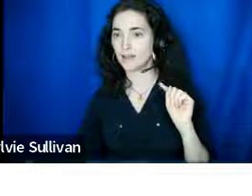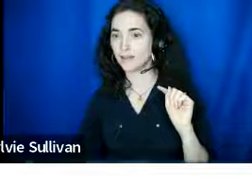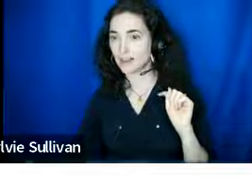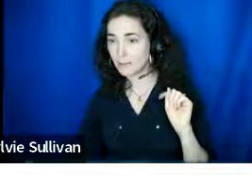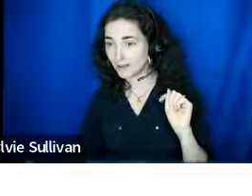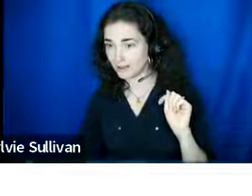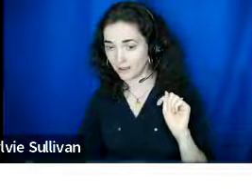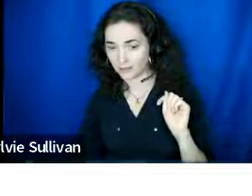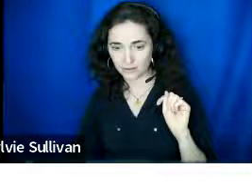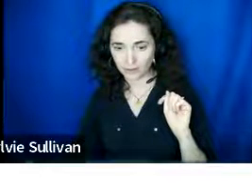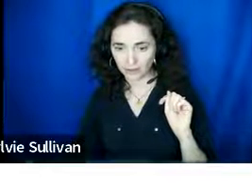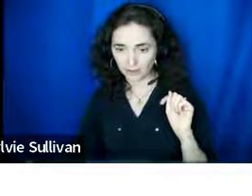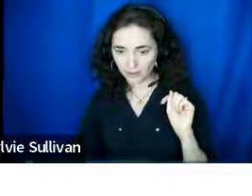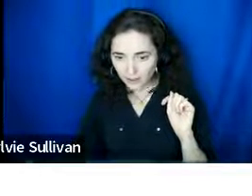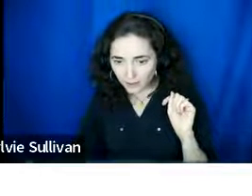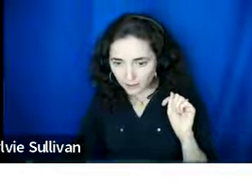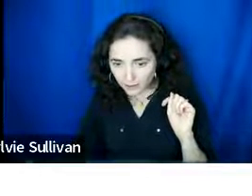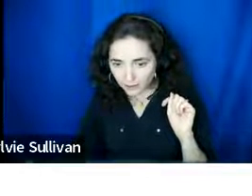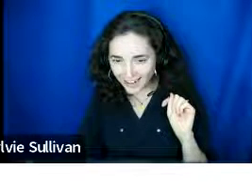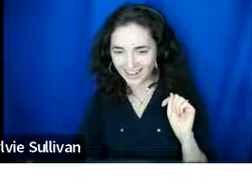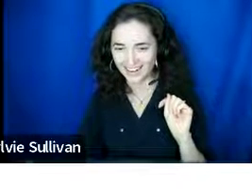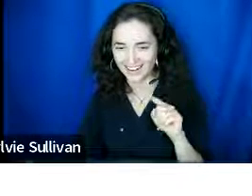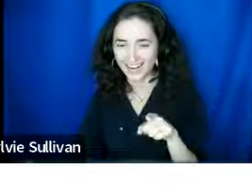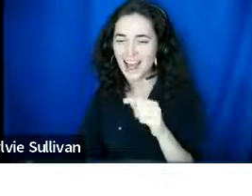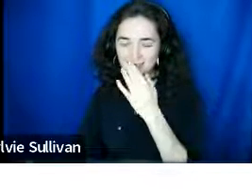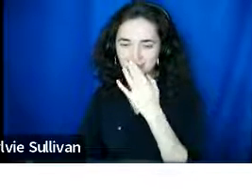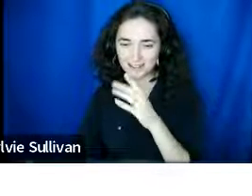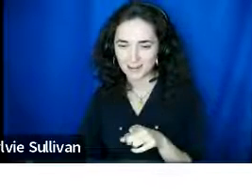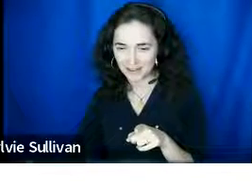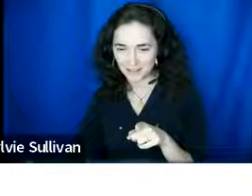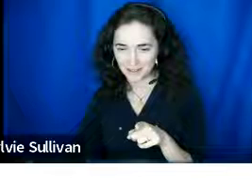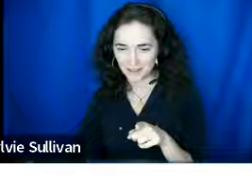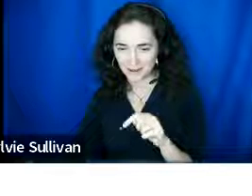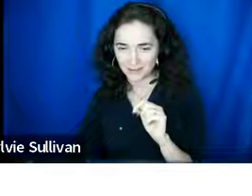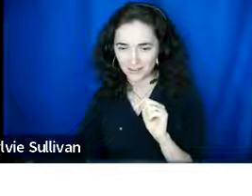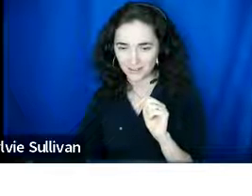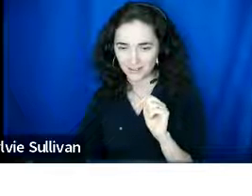If that makes sense, can I get a? And just so, as a Spanish speaker, I never used it.